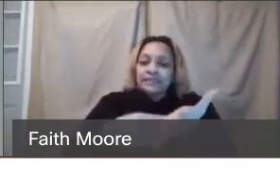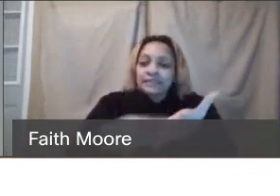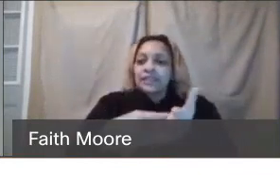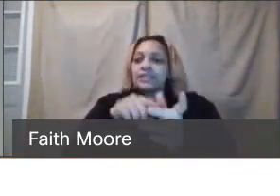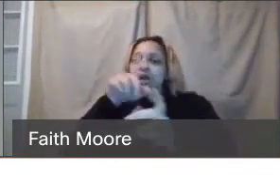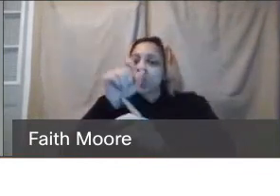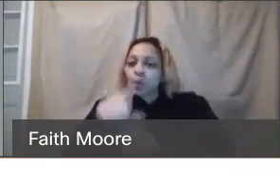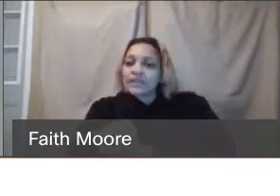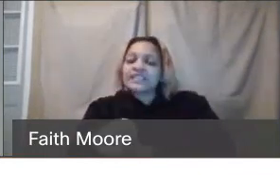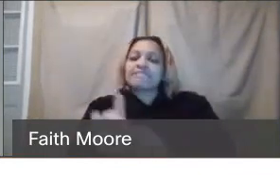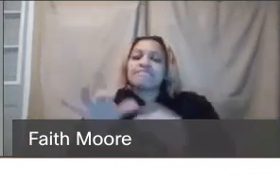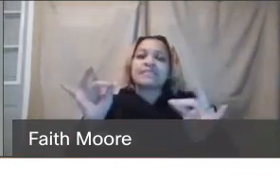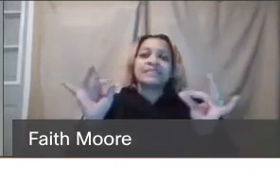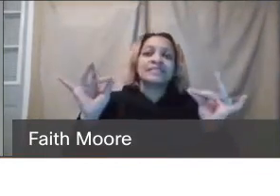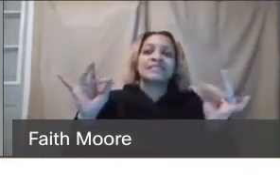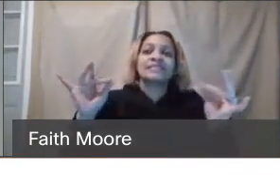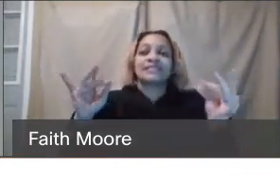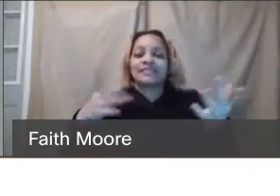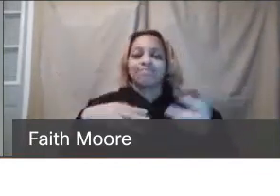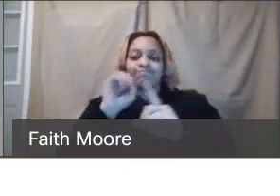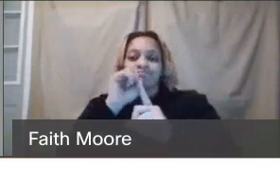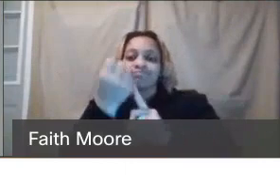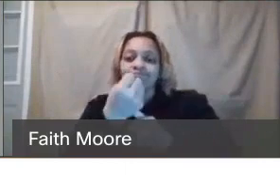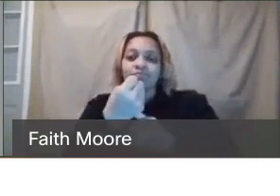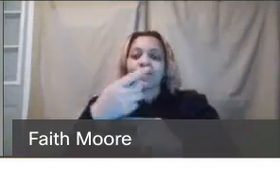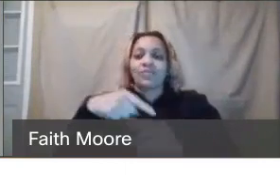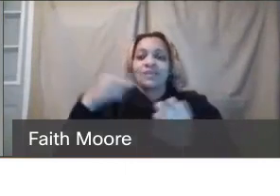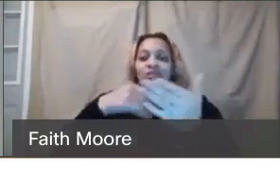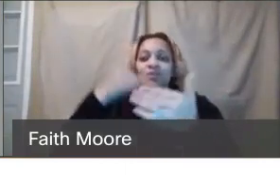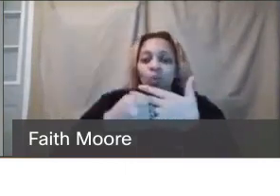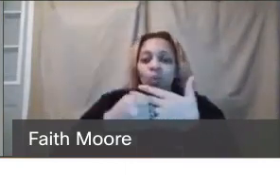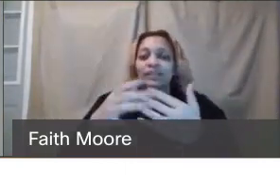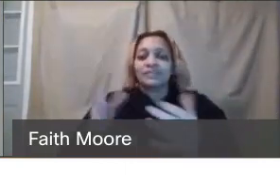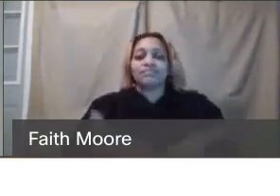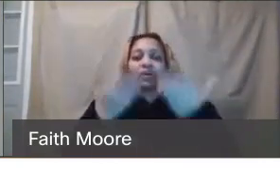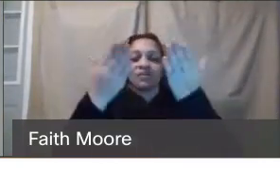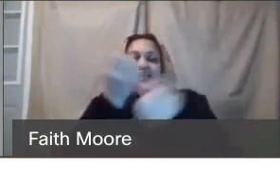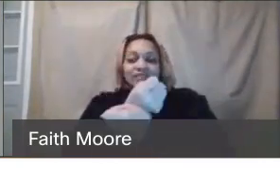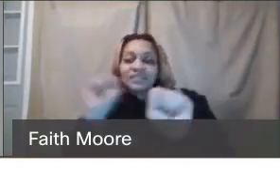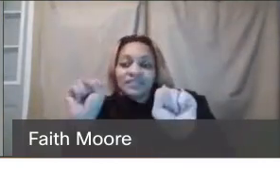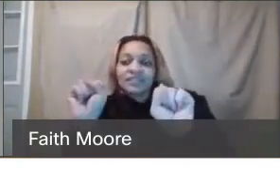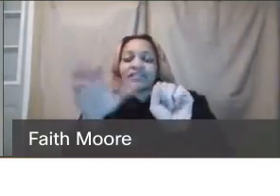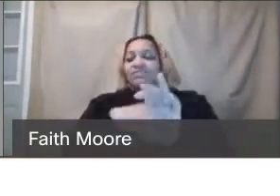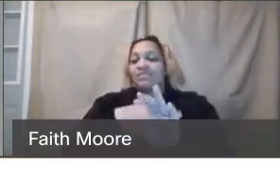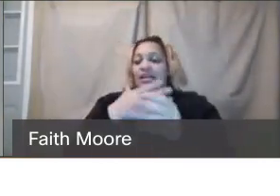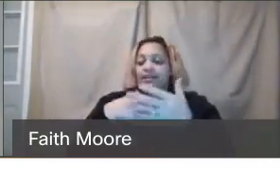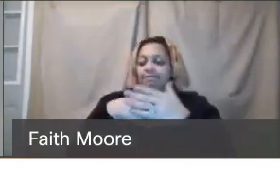which might process with respect to making sure that the project provides a safe and comfortable bicycling environment, walking environment,